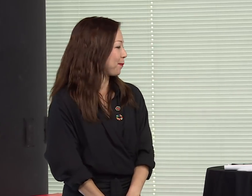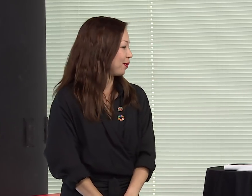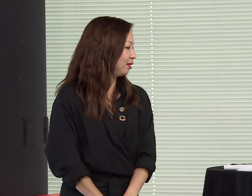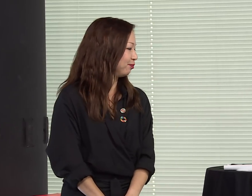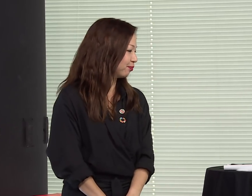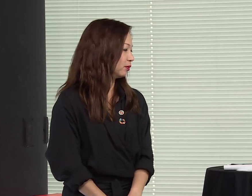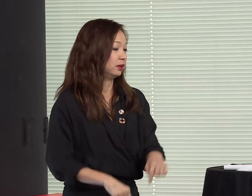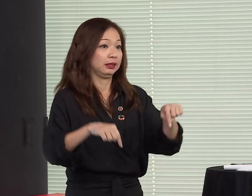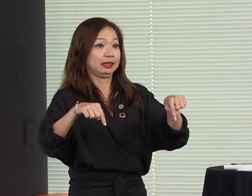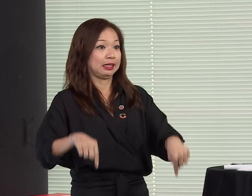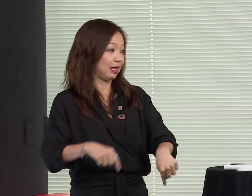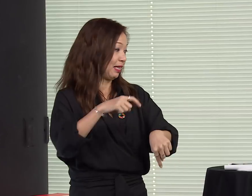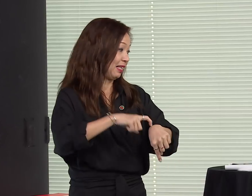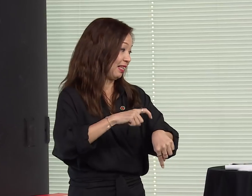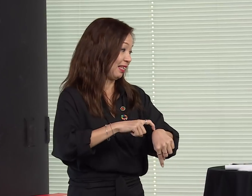Thank you to our experts Mr.